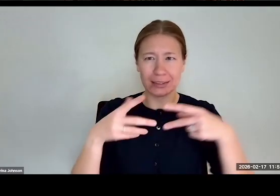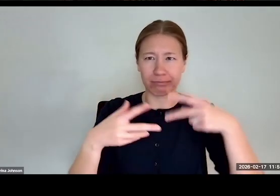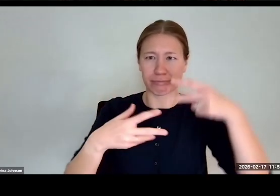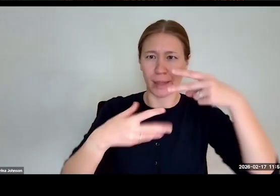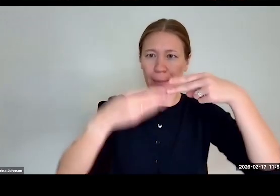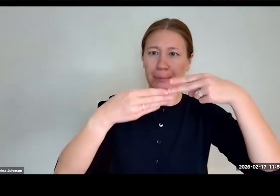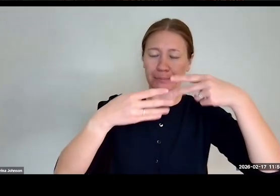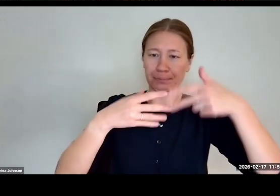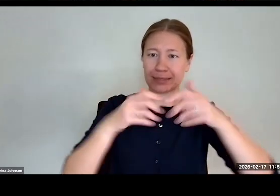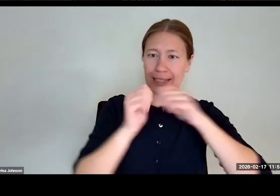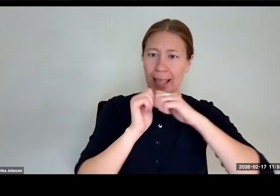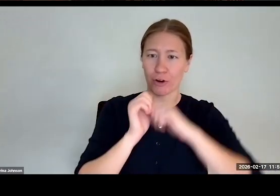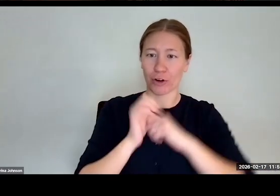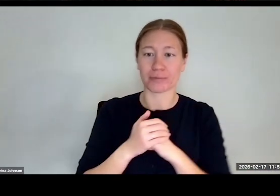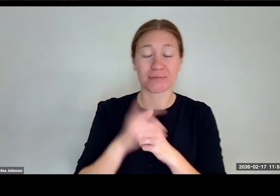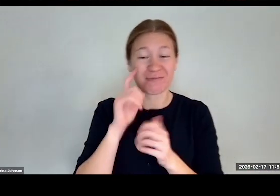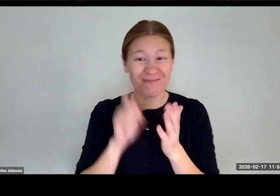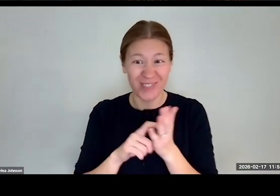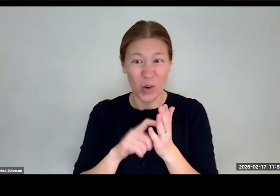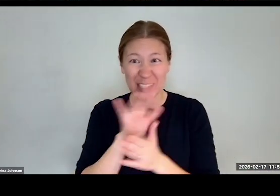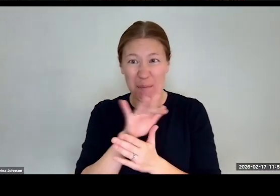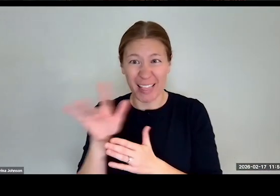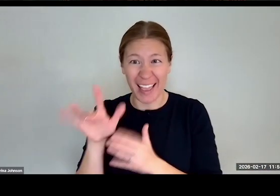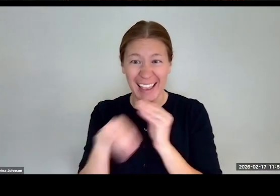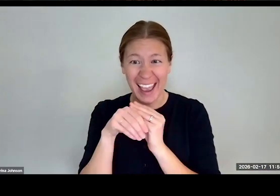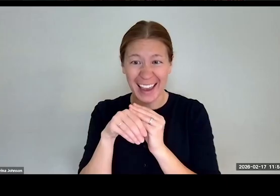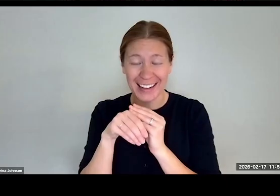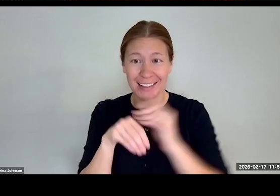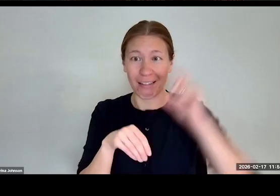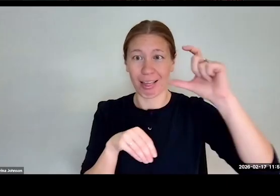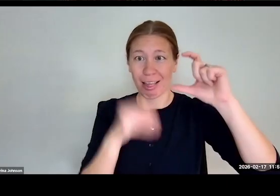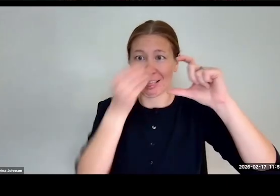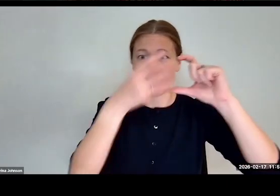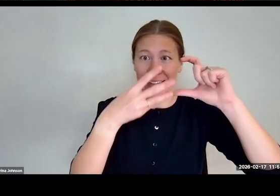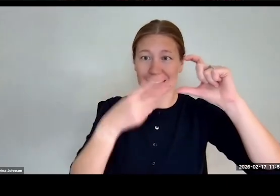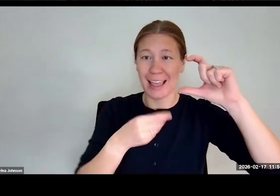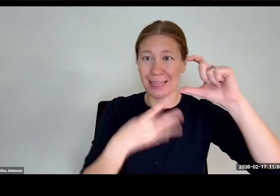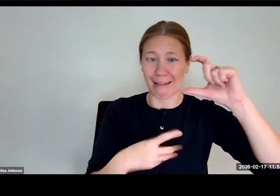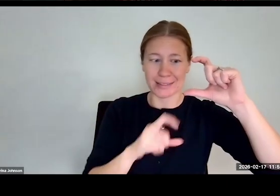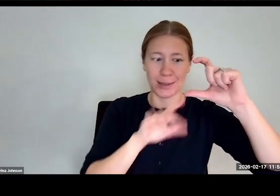There's also another blank in between the start of the next list label. So I'm gonna remove that as well.